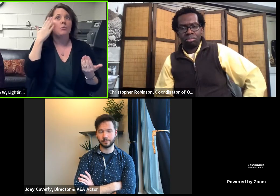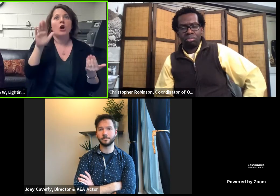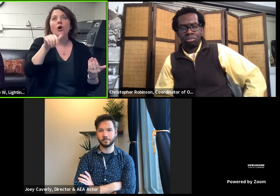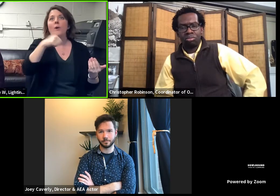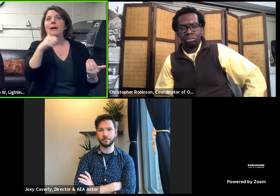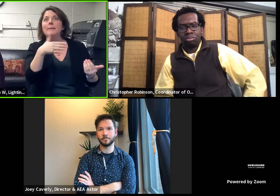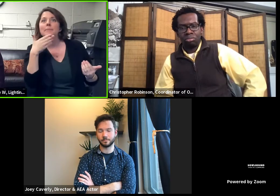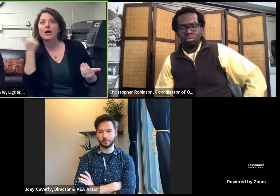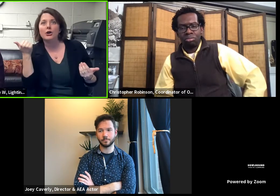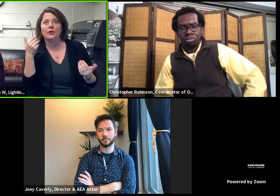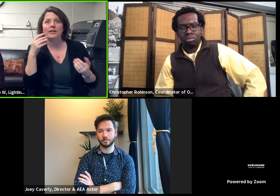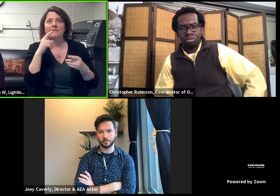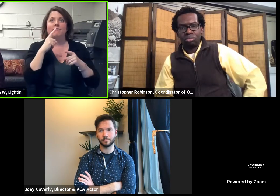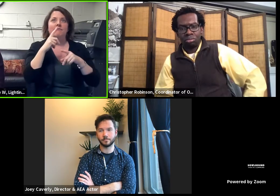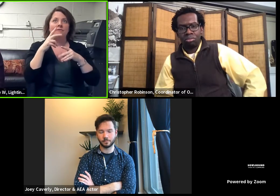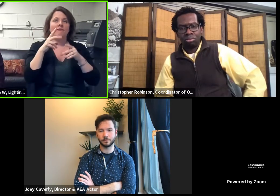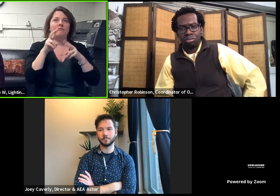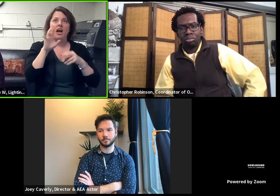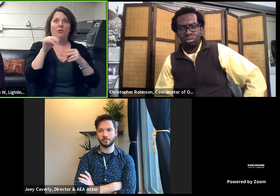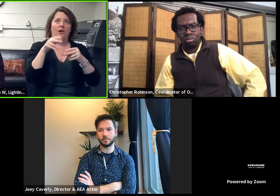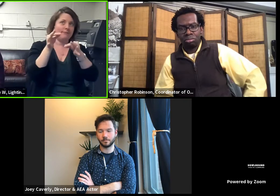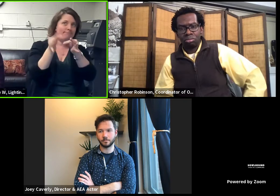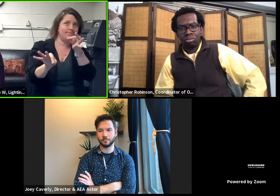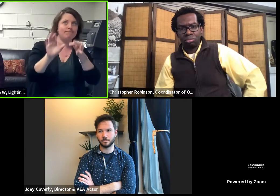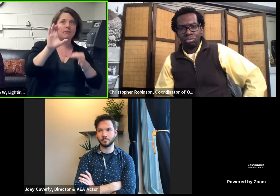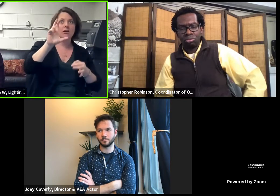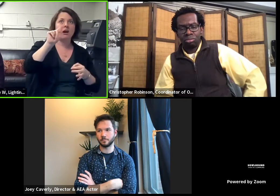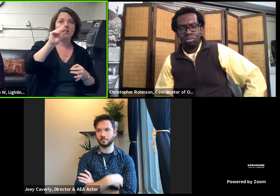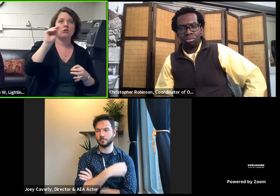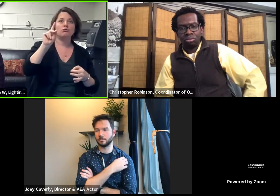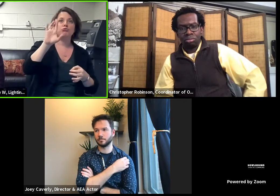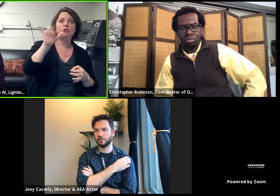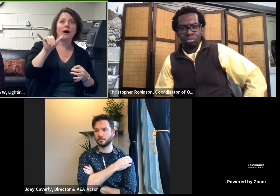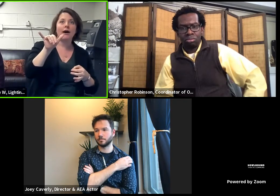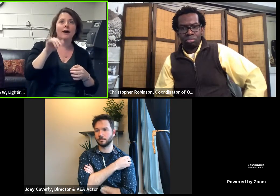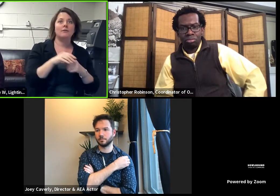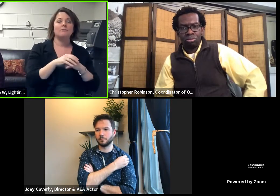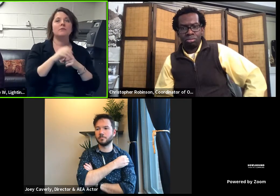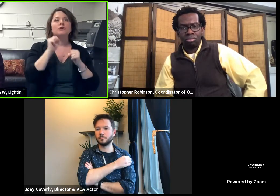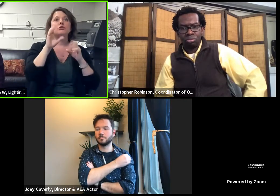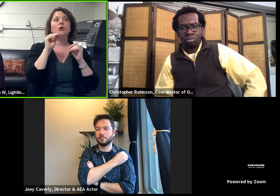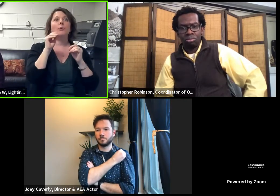and the companies don't know or theater companies don't realize what that system is like.